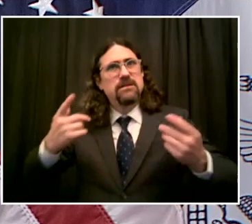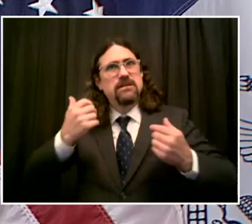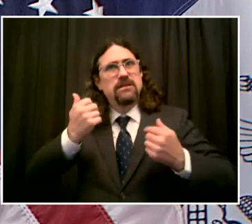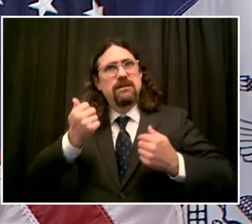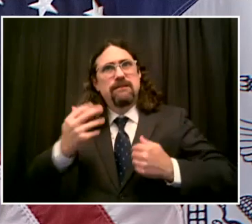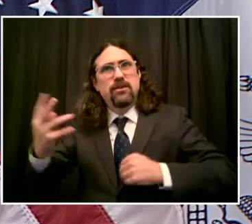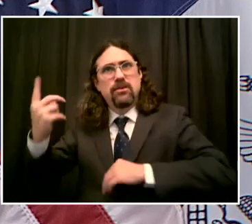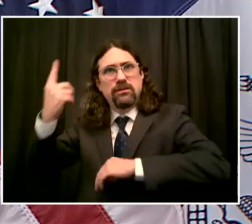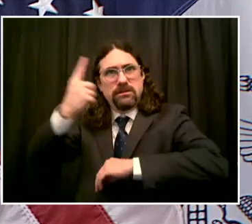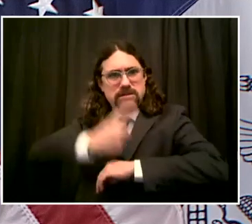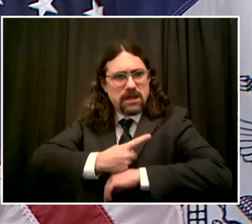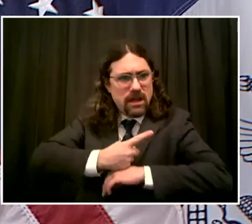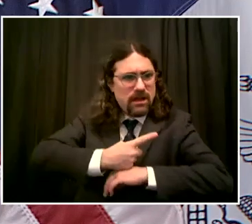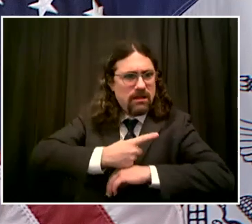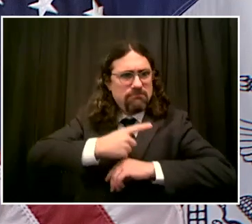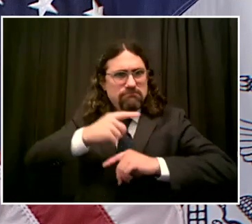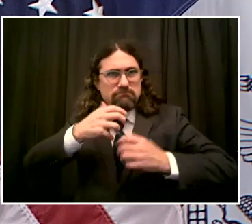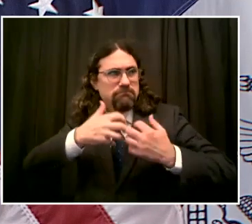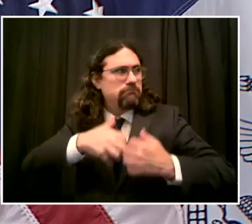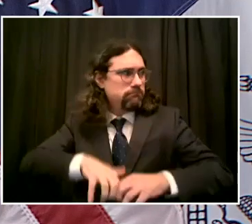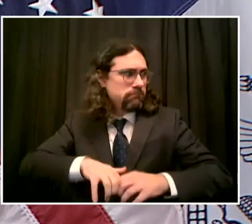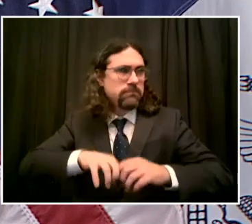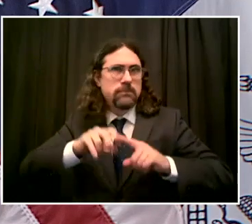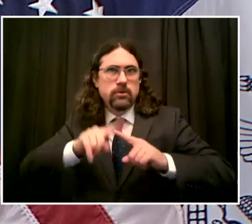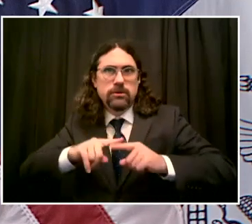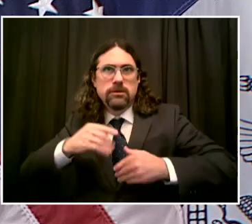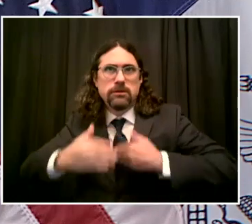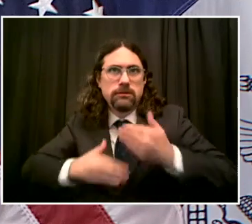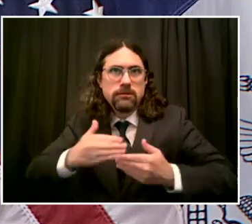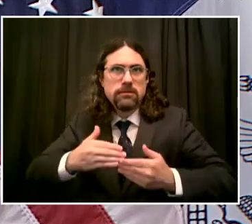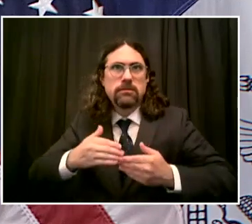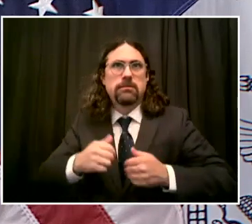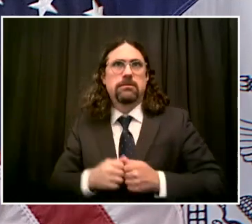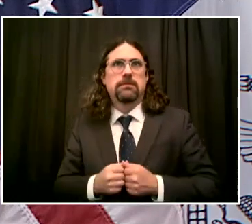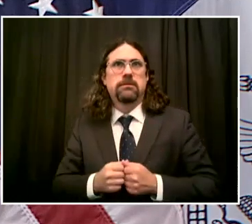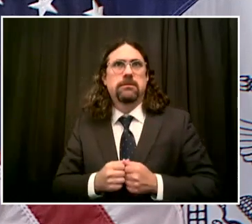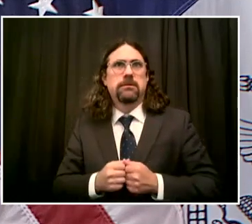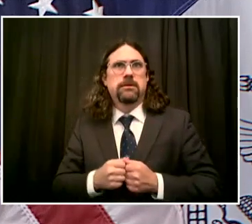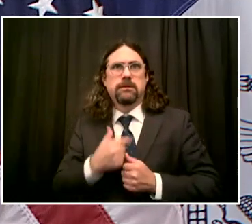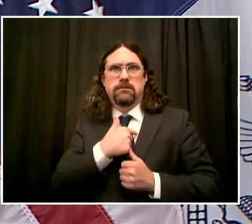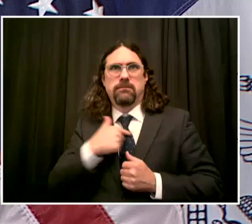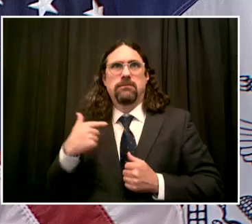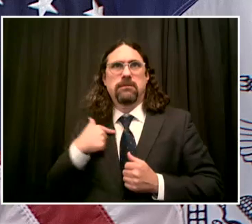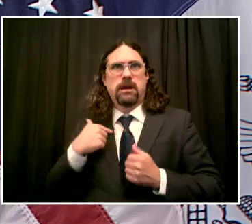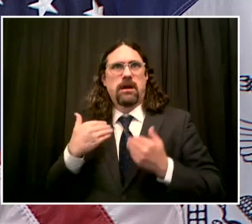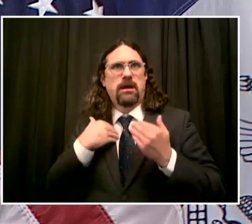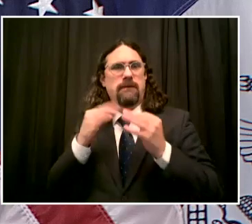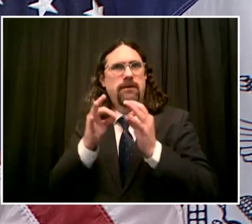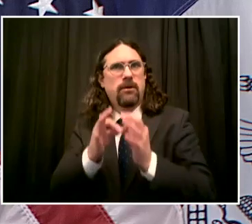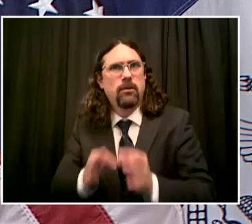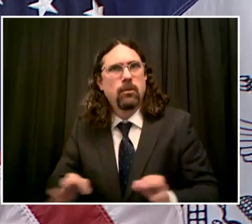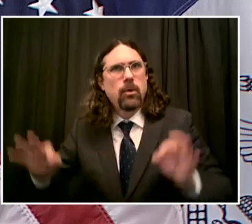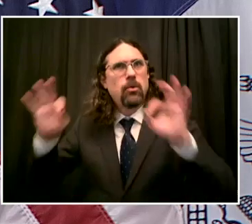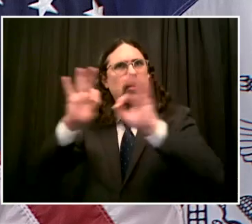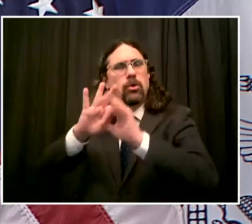TO DO IN THIS CITY. IT'S HARD TO REMEMBER IN SOME